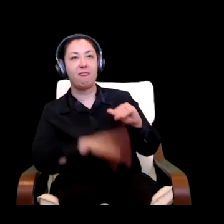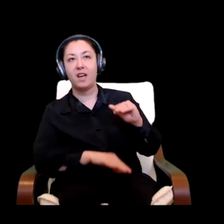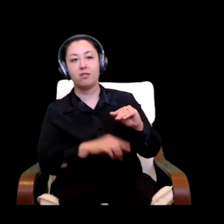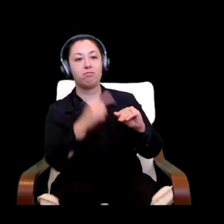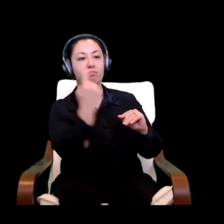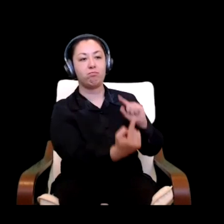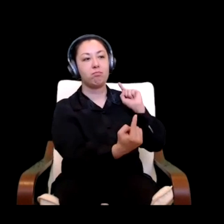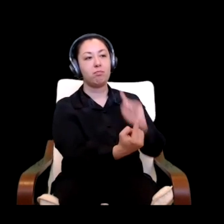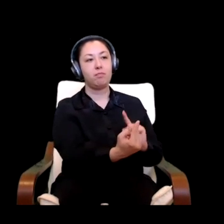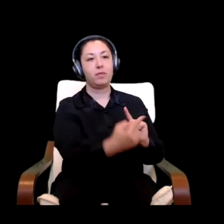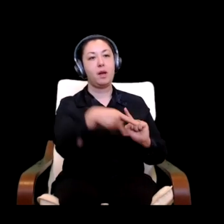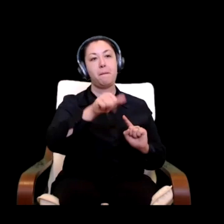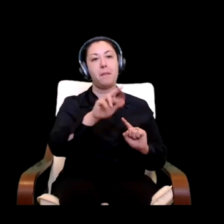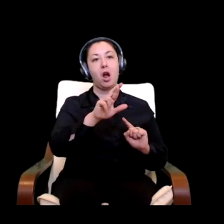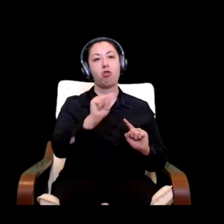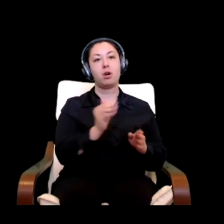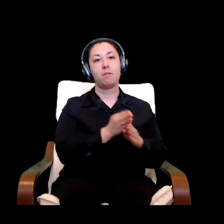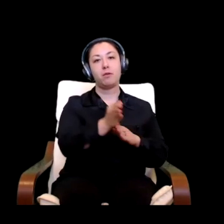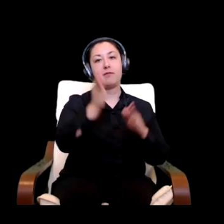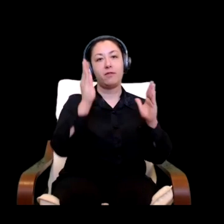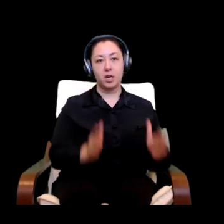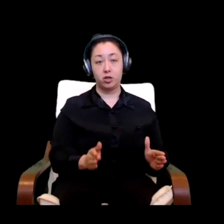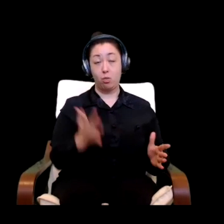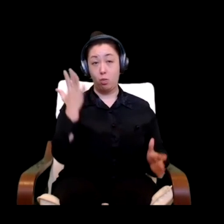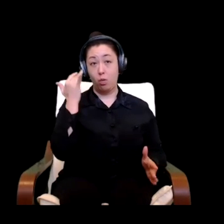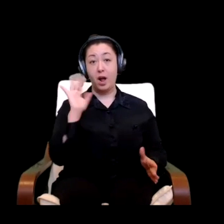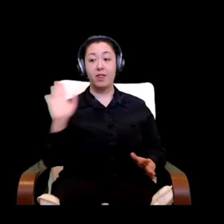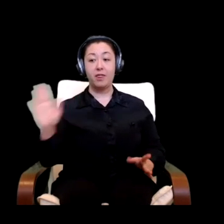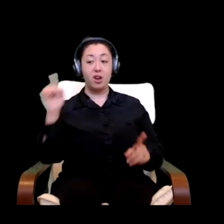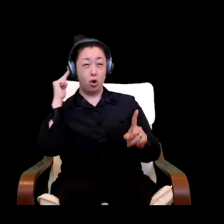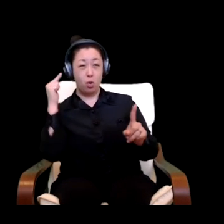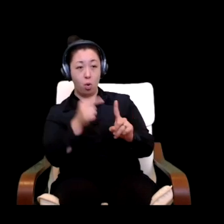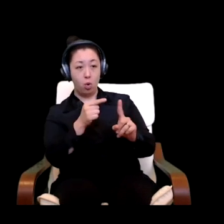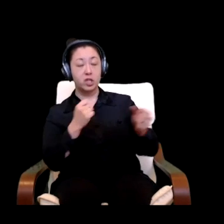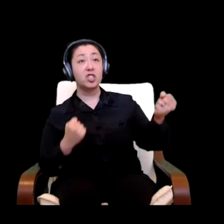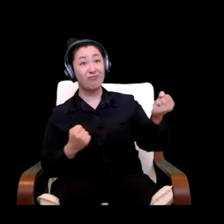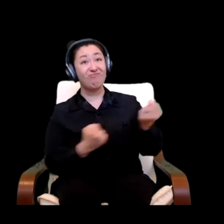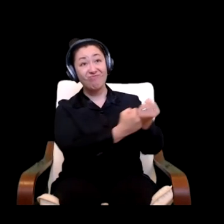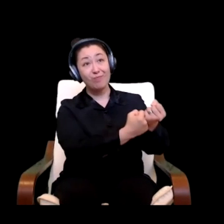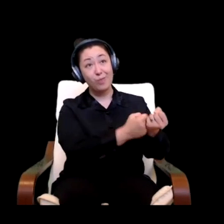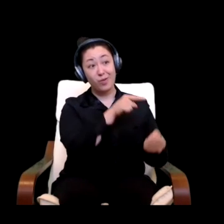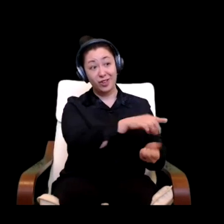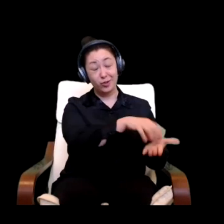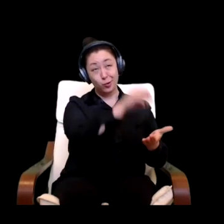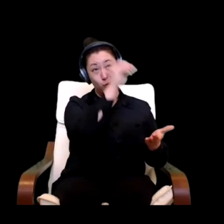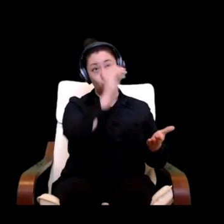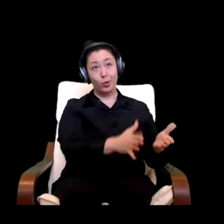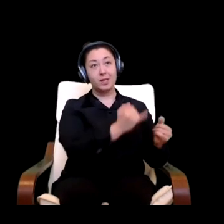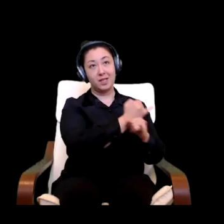in that their goal is really to support the independence of the students. So I have always